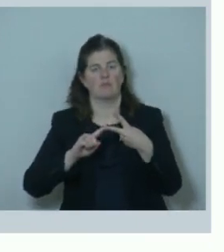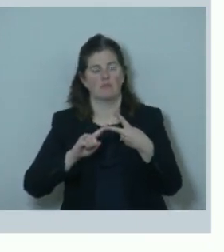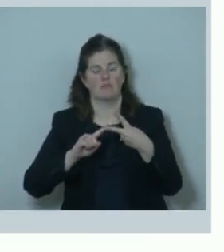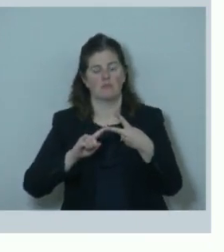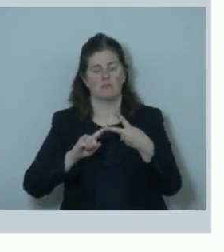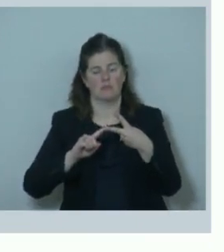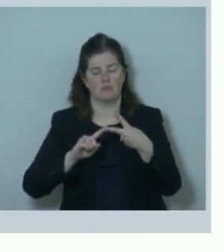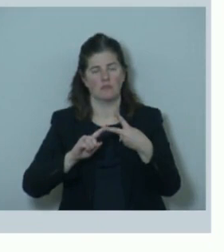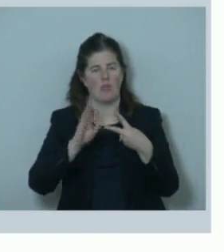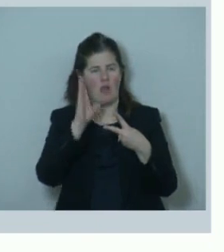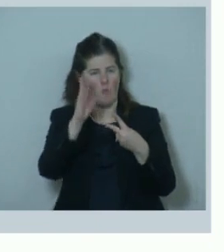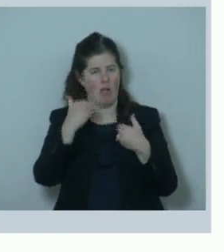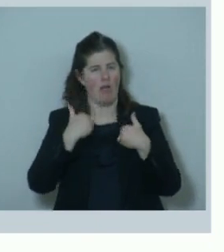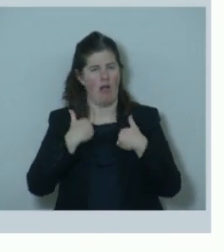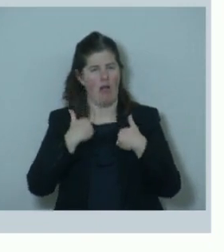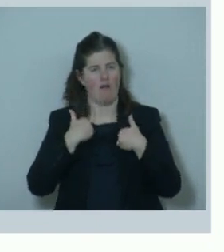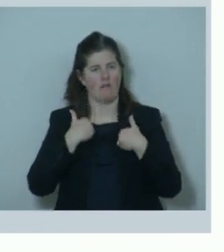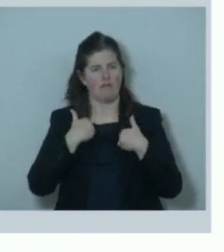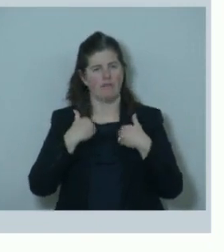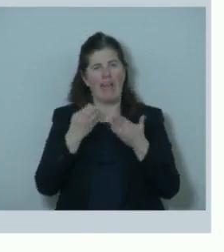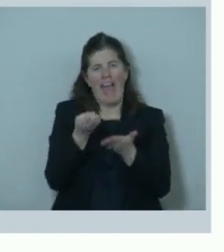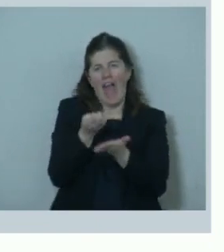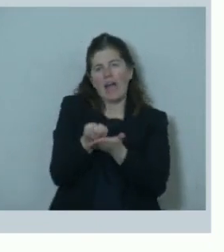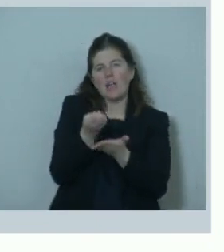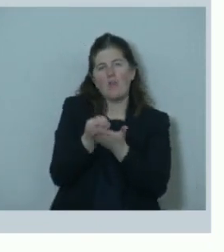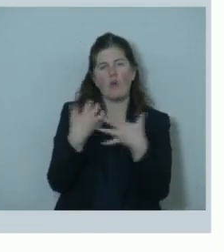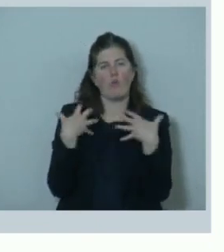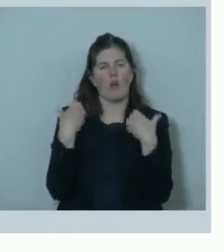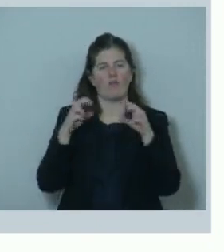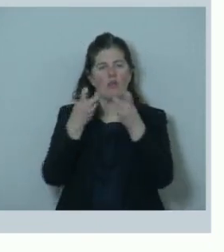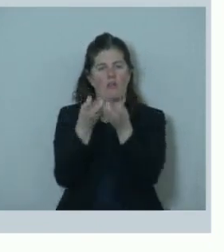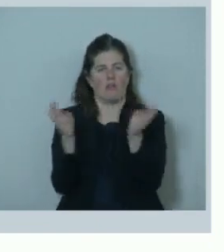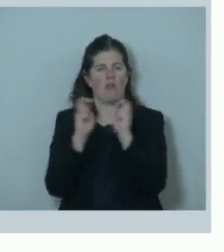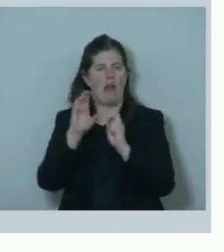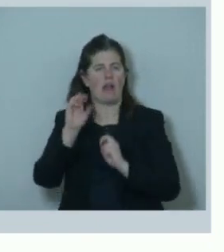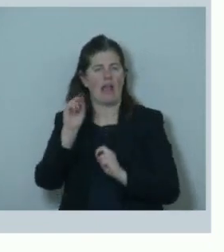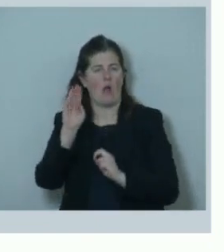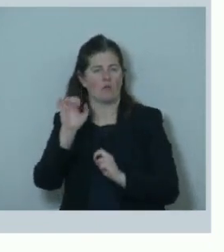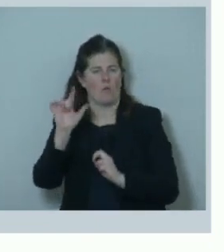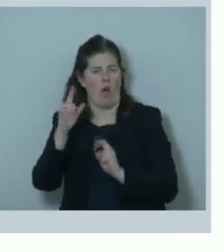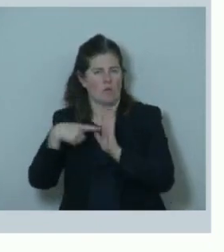STAY HOME, WHERE YOU CAN AND WHEN YOU CAN.